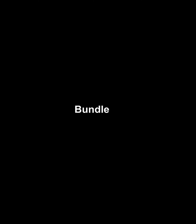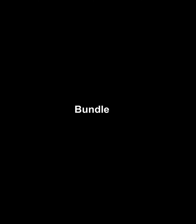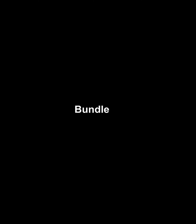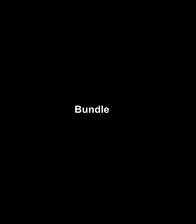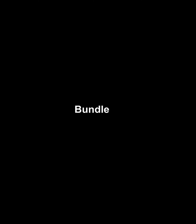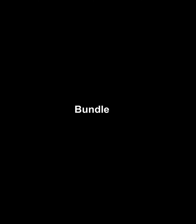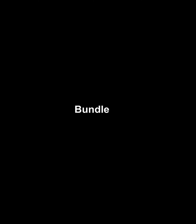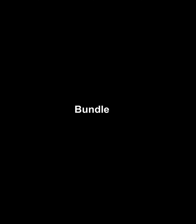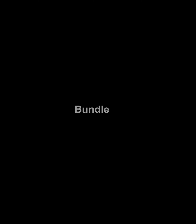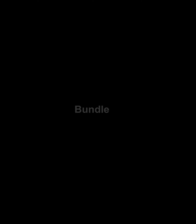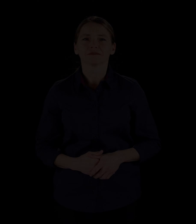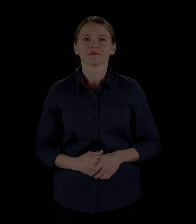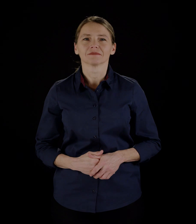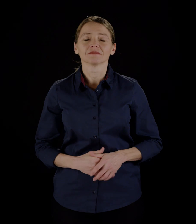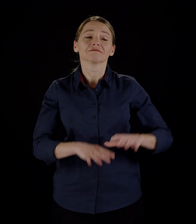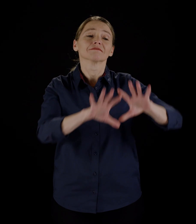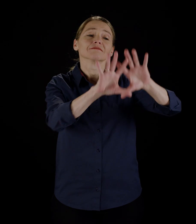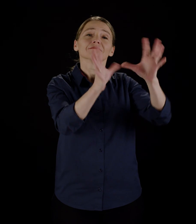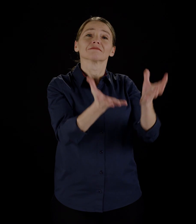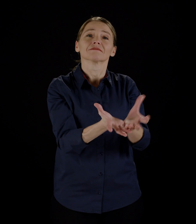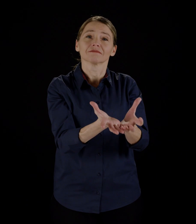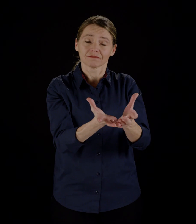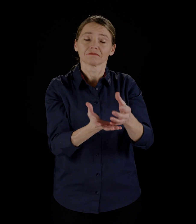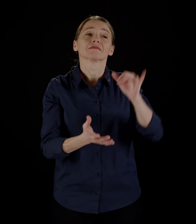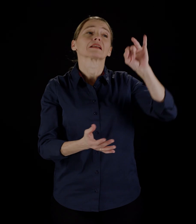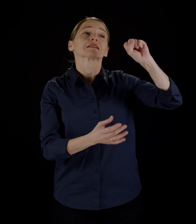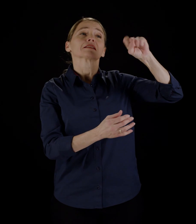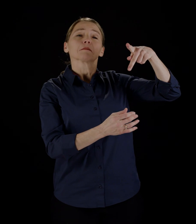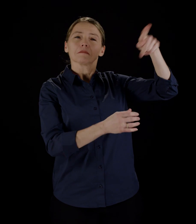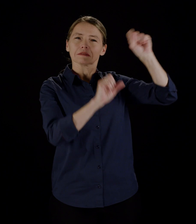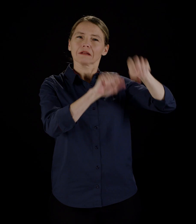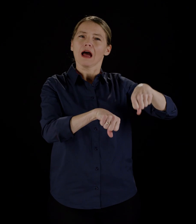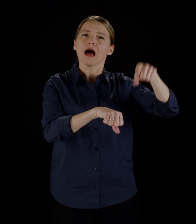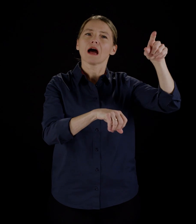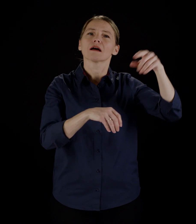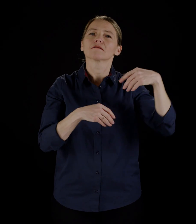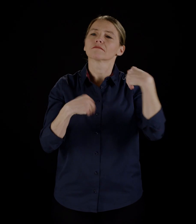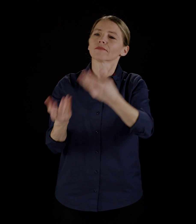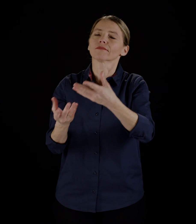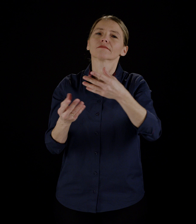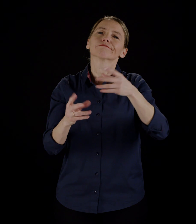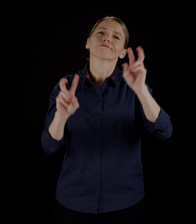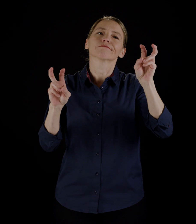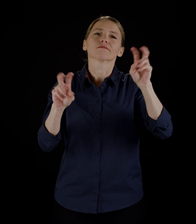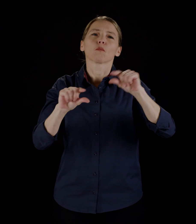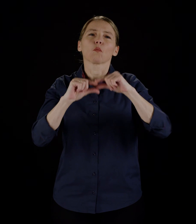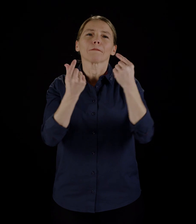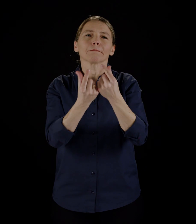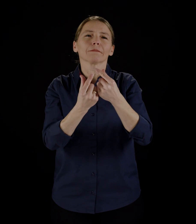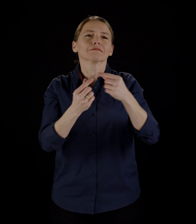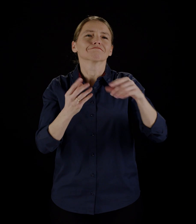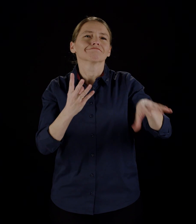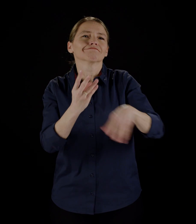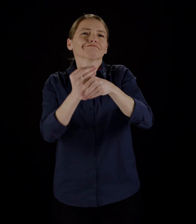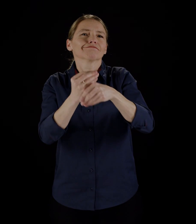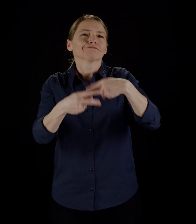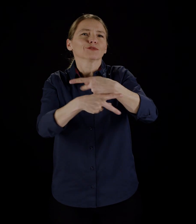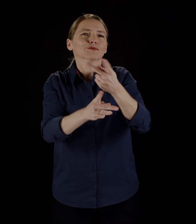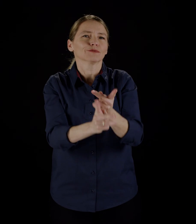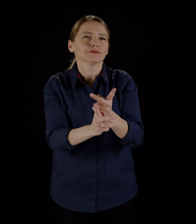Bundle A Bundle is when an ISP groups additional products together with Internet service.